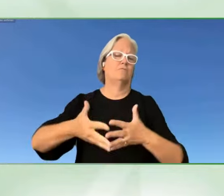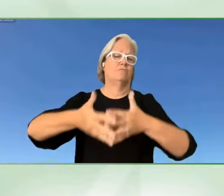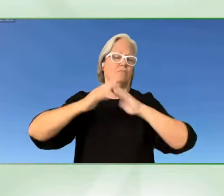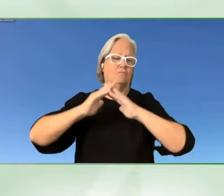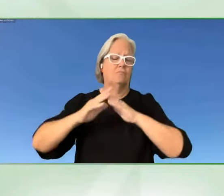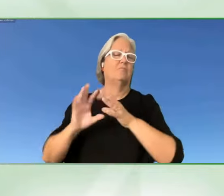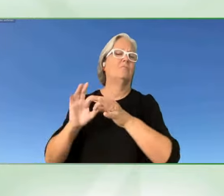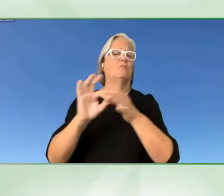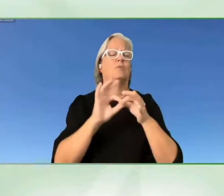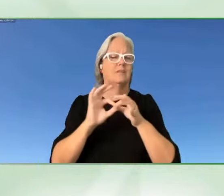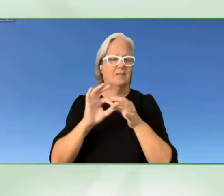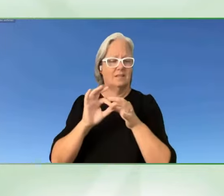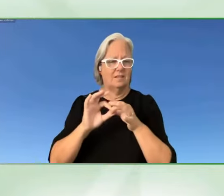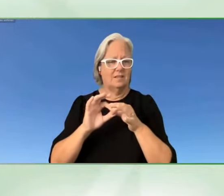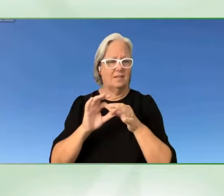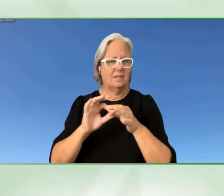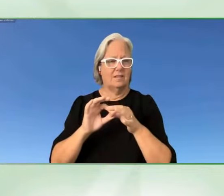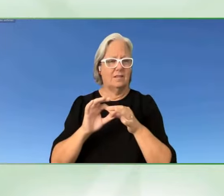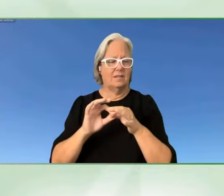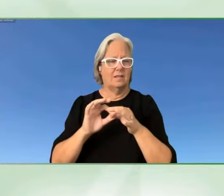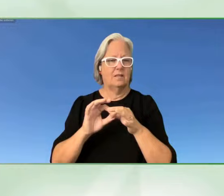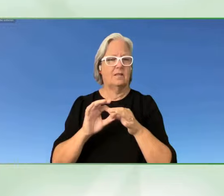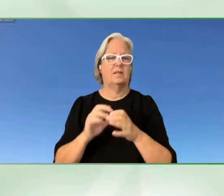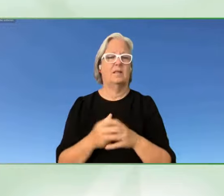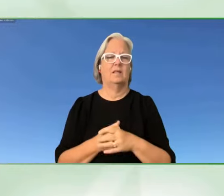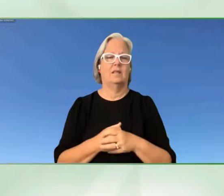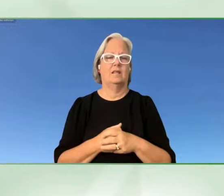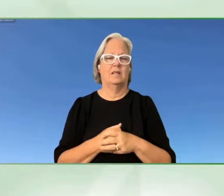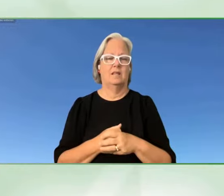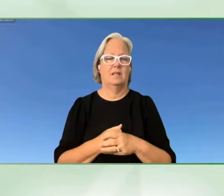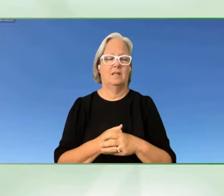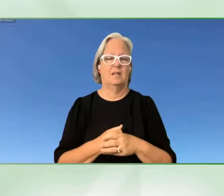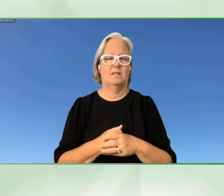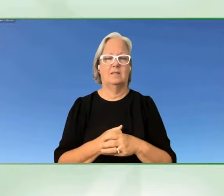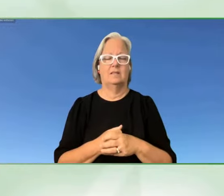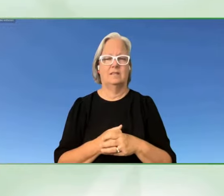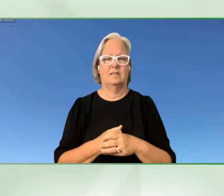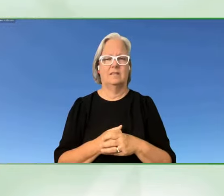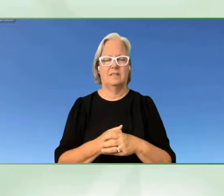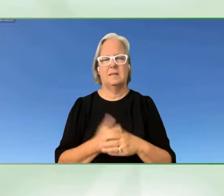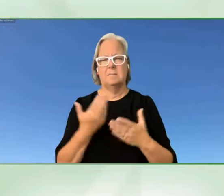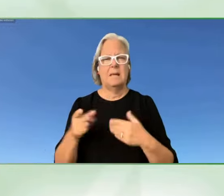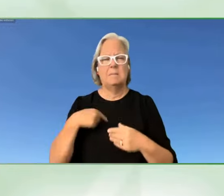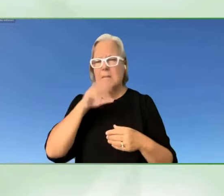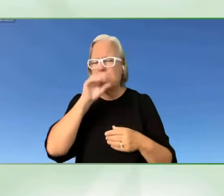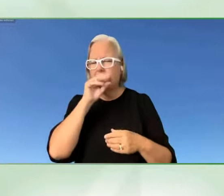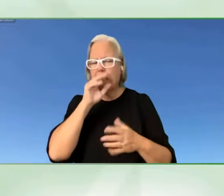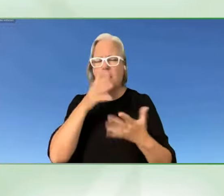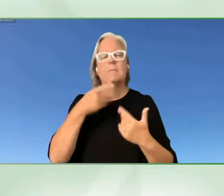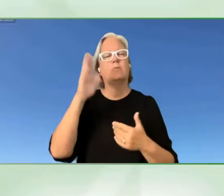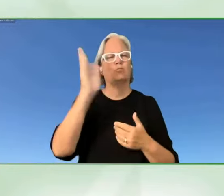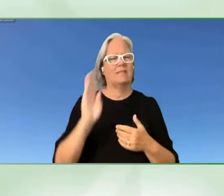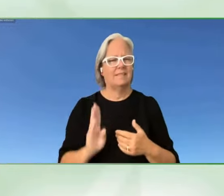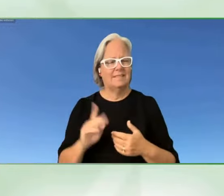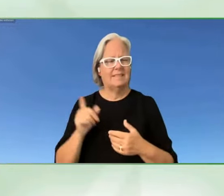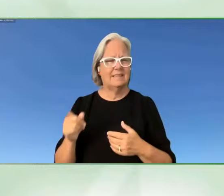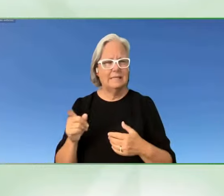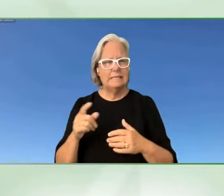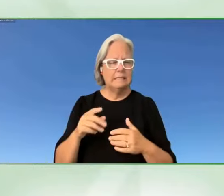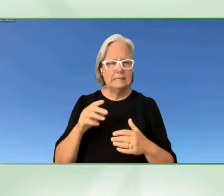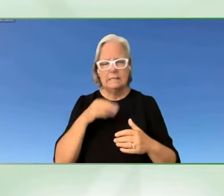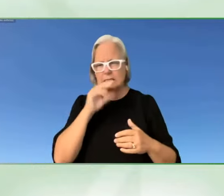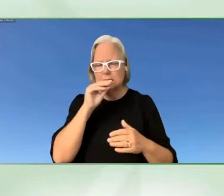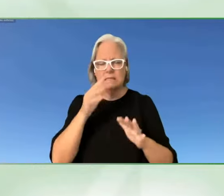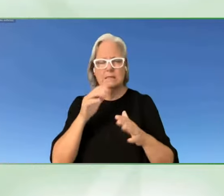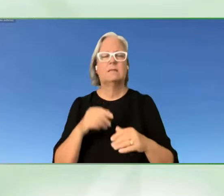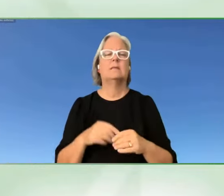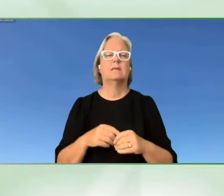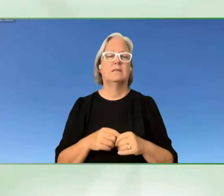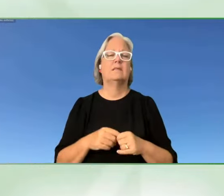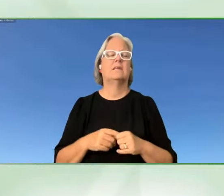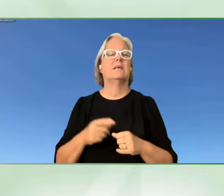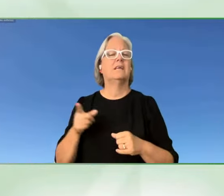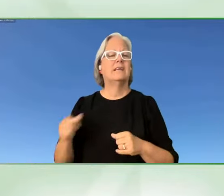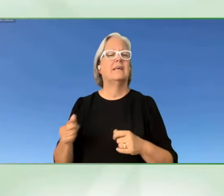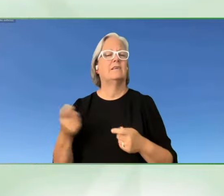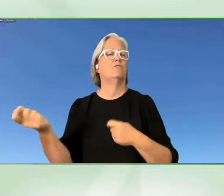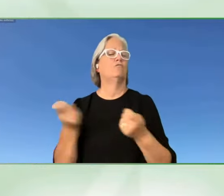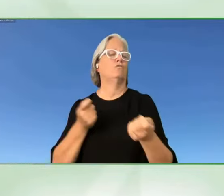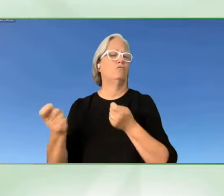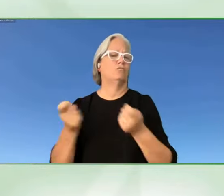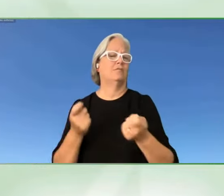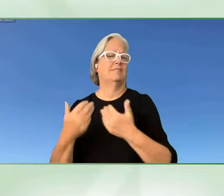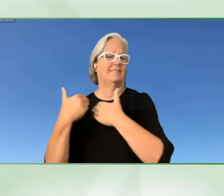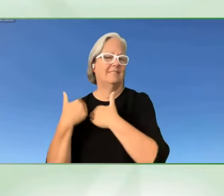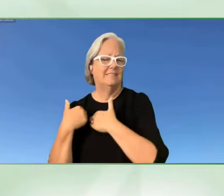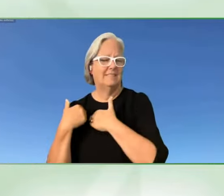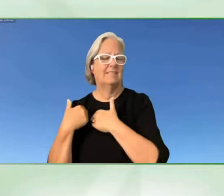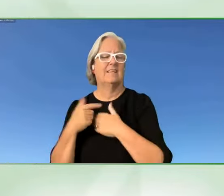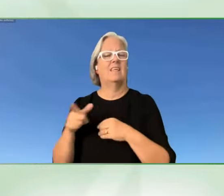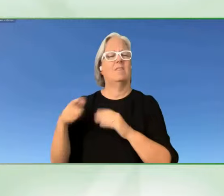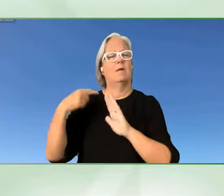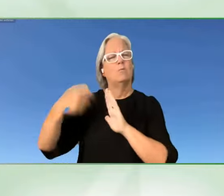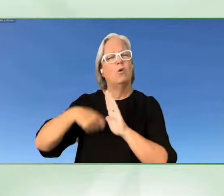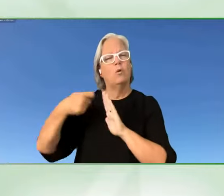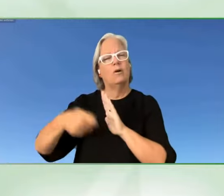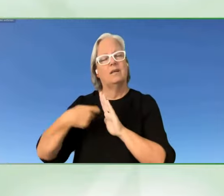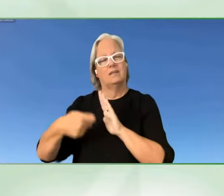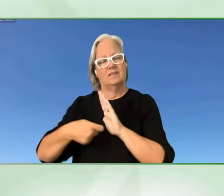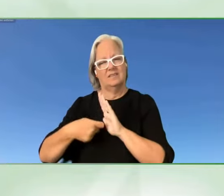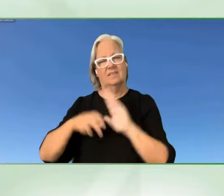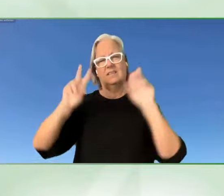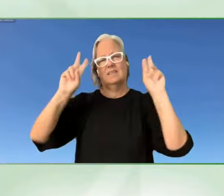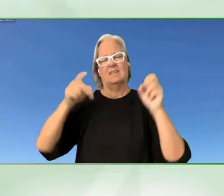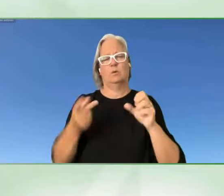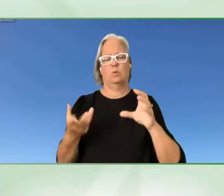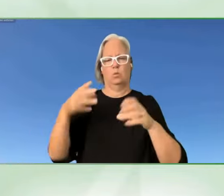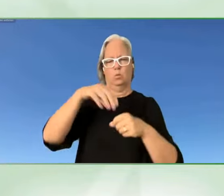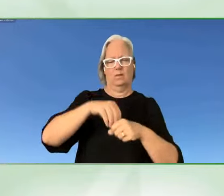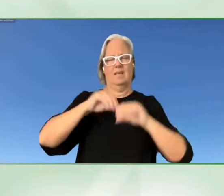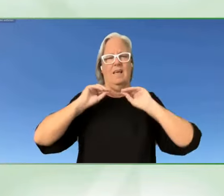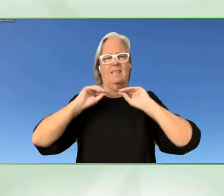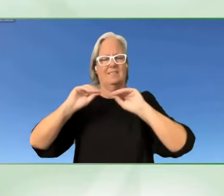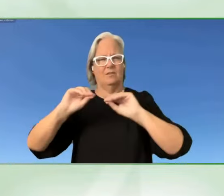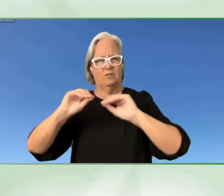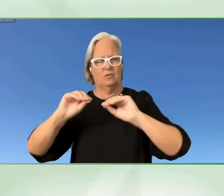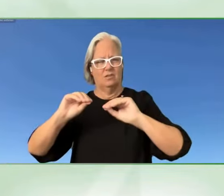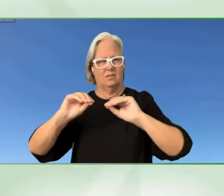Next time I see somebody left out, I will come up to them and ask if they want to play.